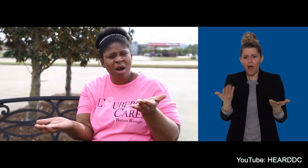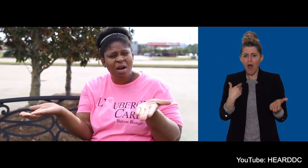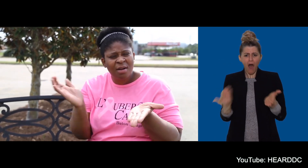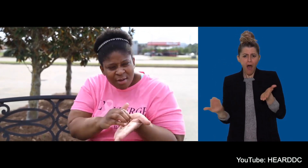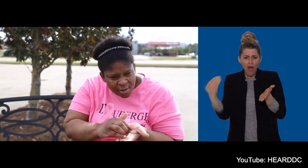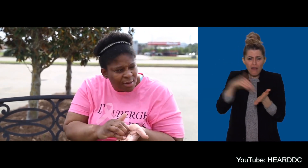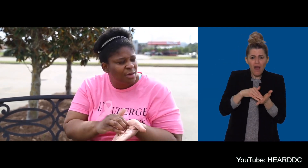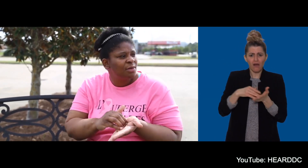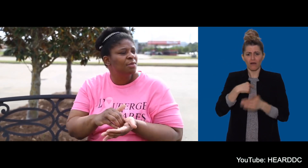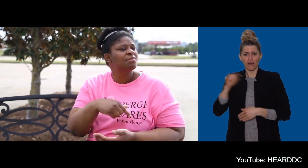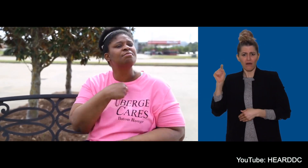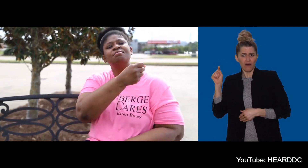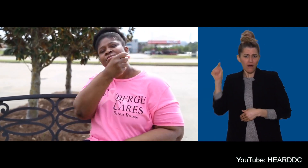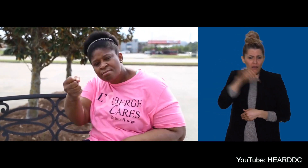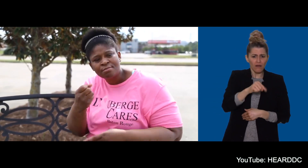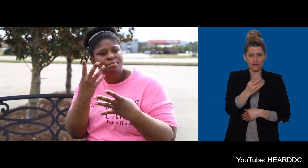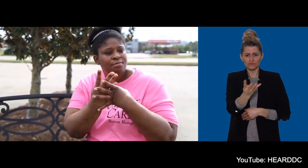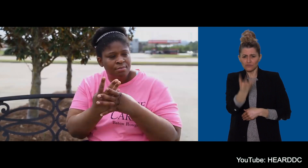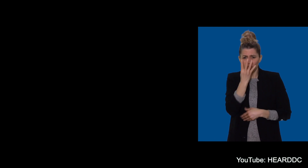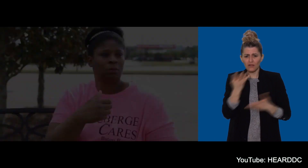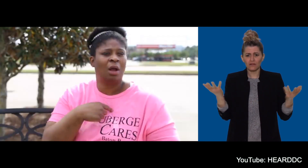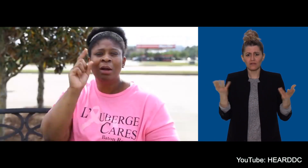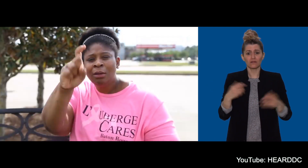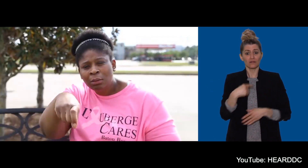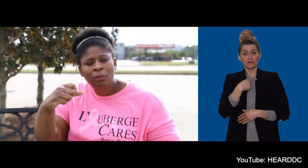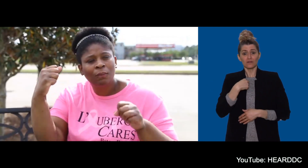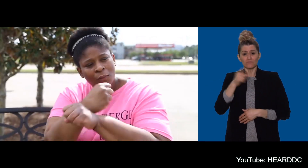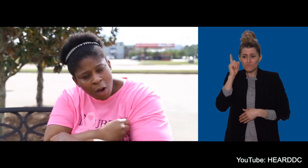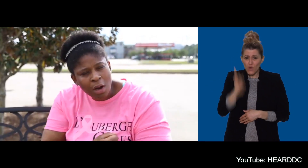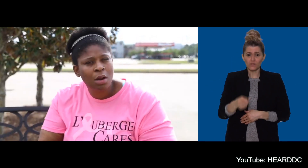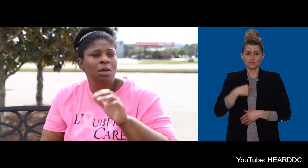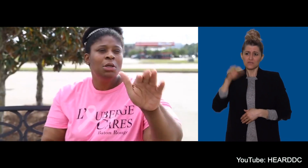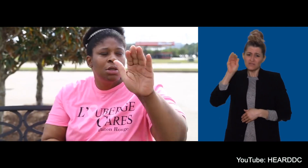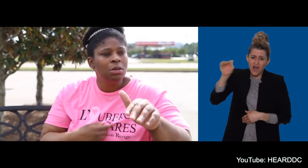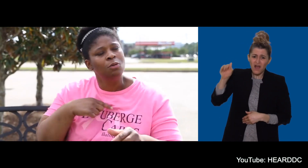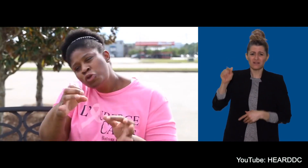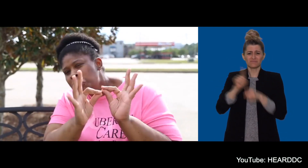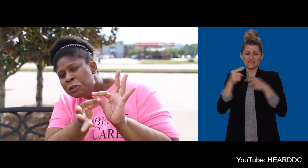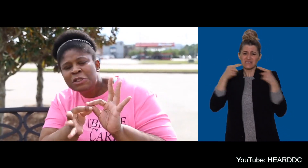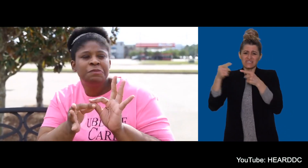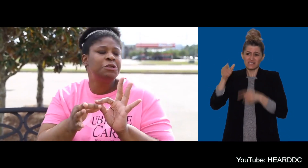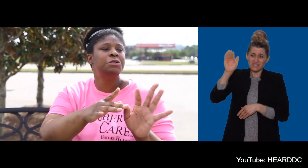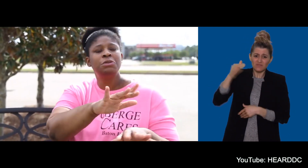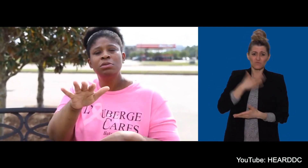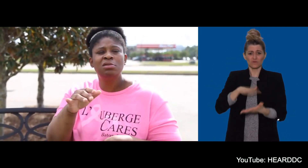but soon after, I was sent back to prison again. I had to fight for my right to get an interpreter.